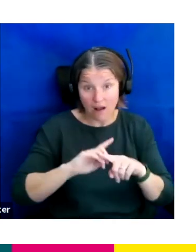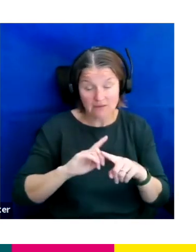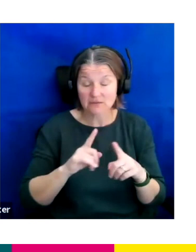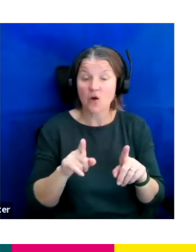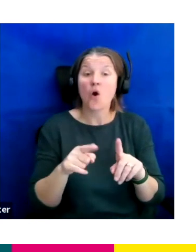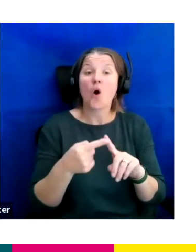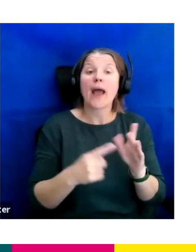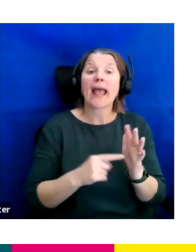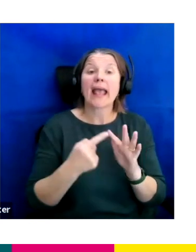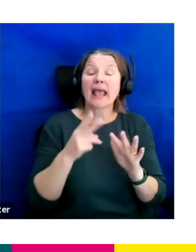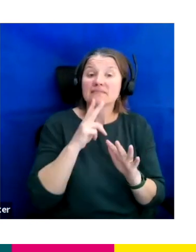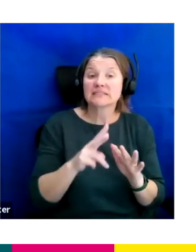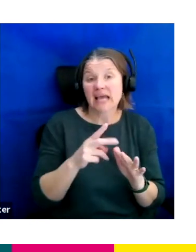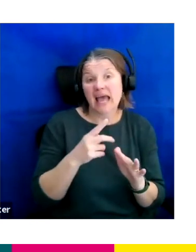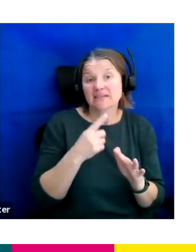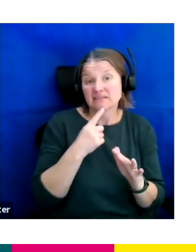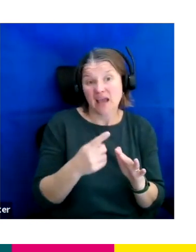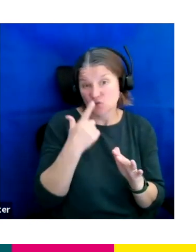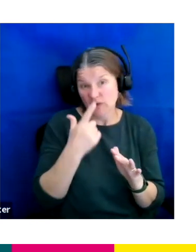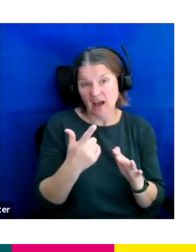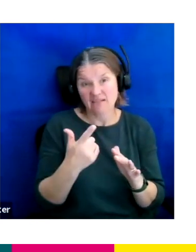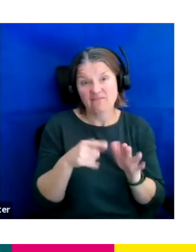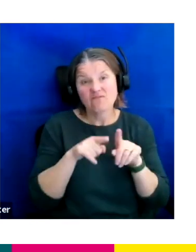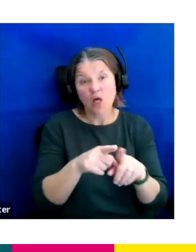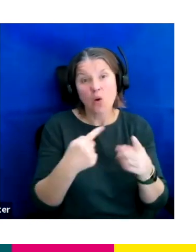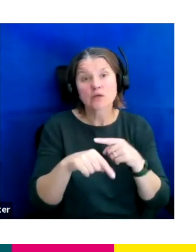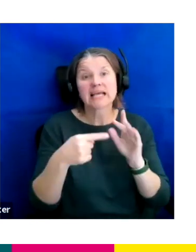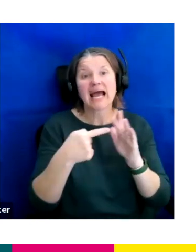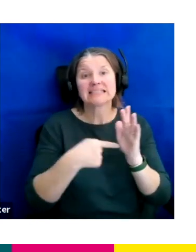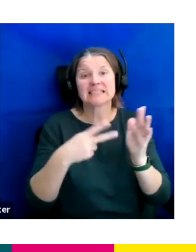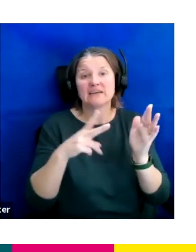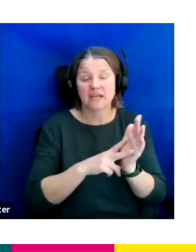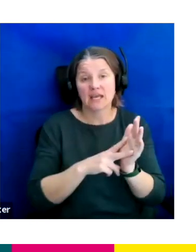us on our social media handle, which is @ITVLovesTalent.